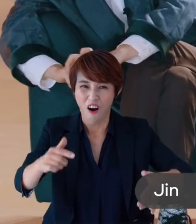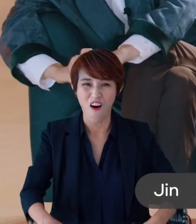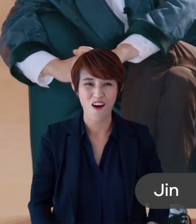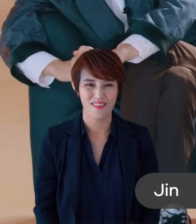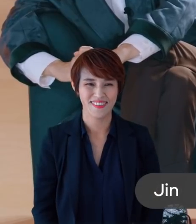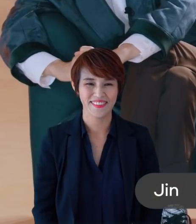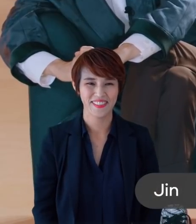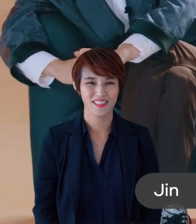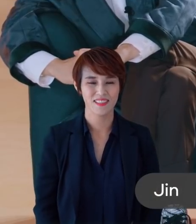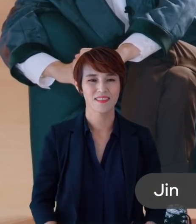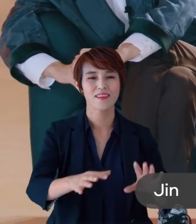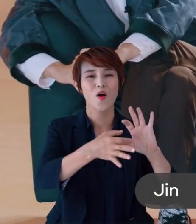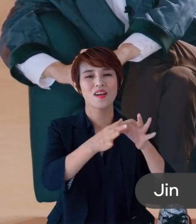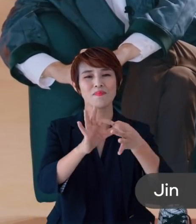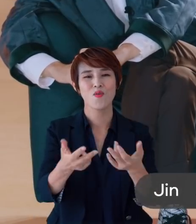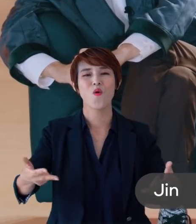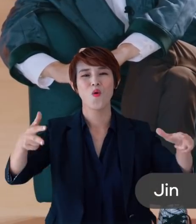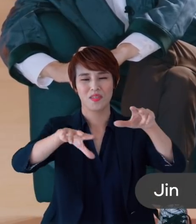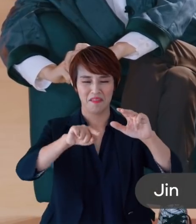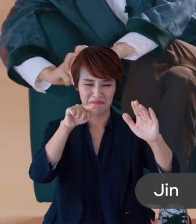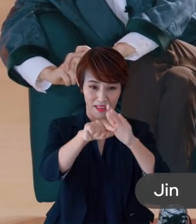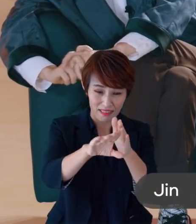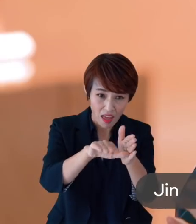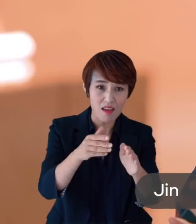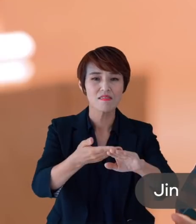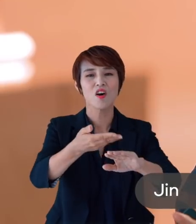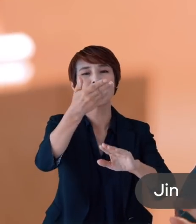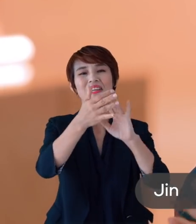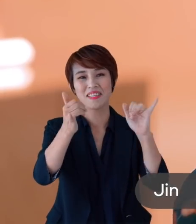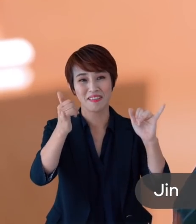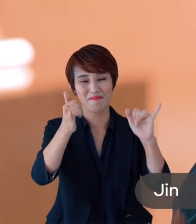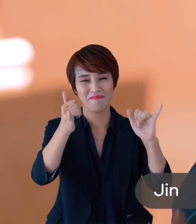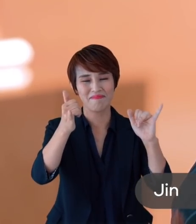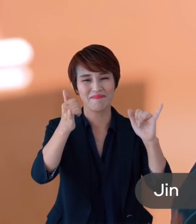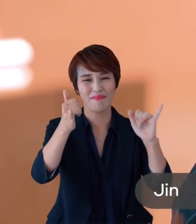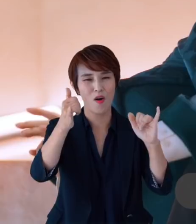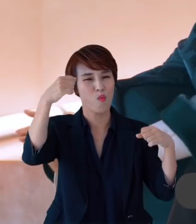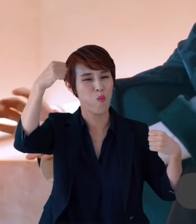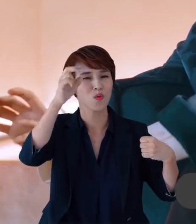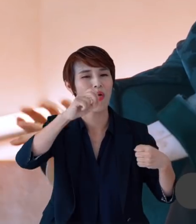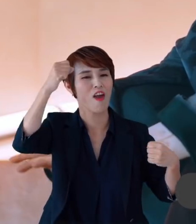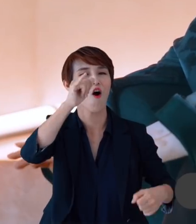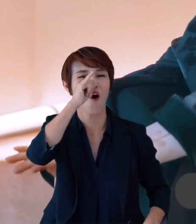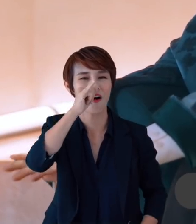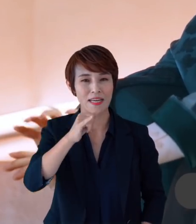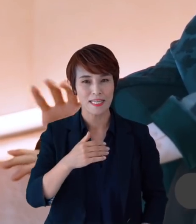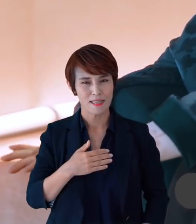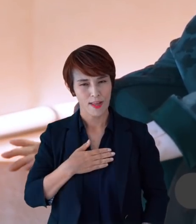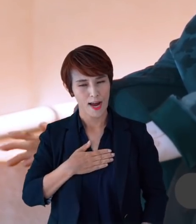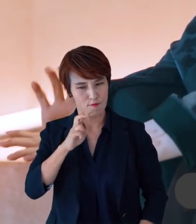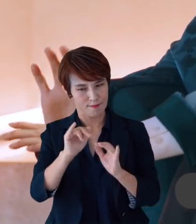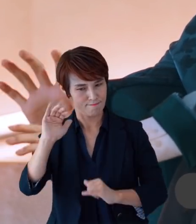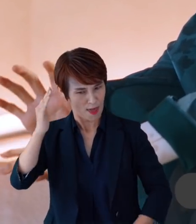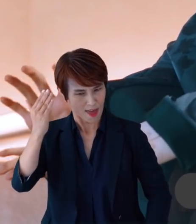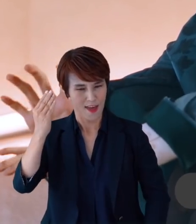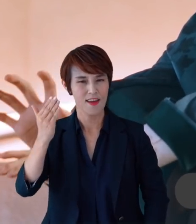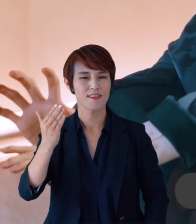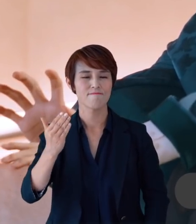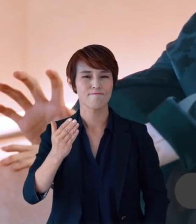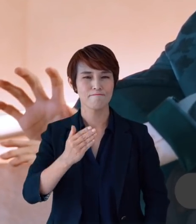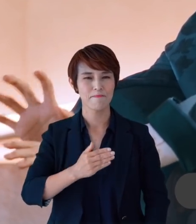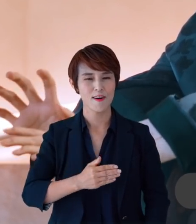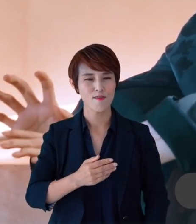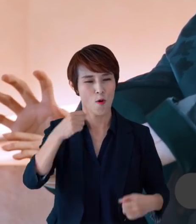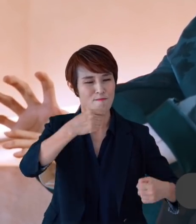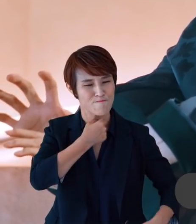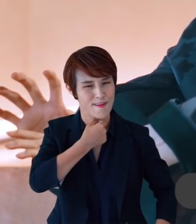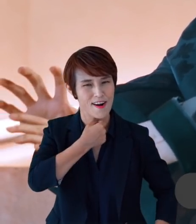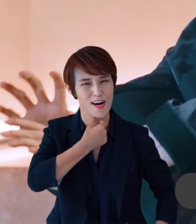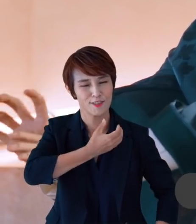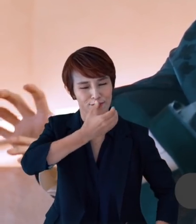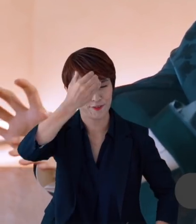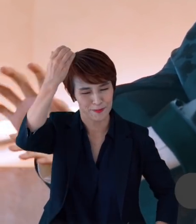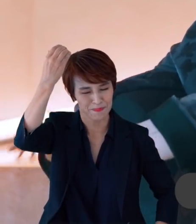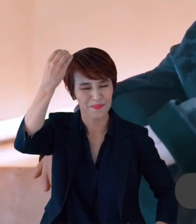Jin: For me, it was when I first visited Olympic park to see a fellow artist friend perform. I thought, “Wow, I know my chances are slim, but it would be a dream to perform here as an artist!”